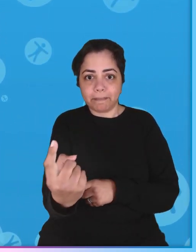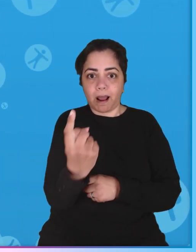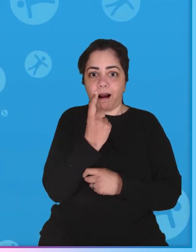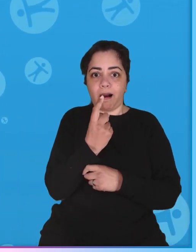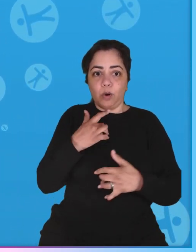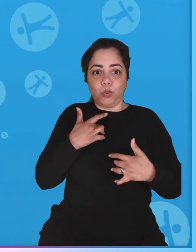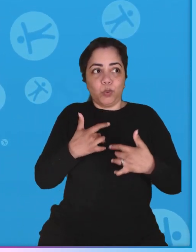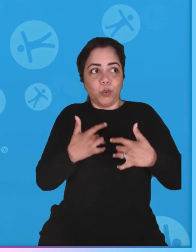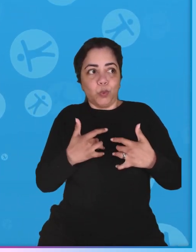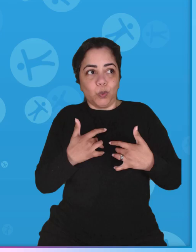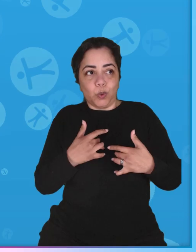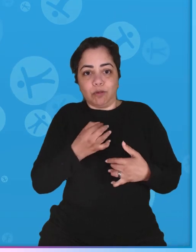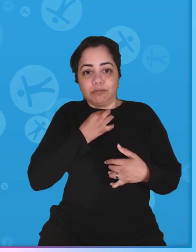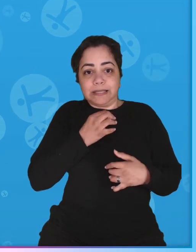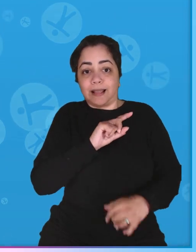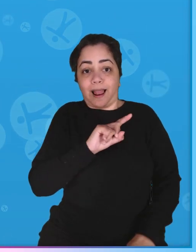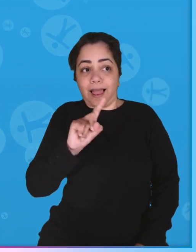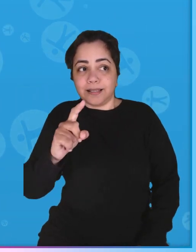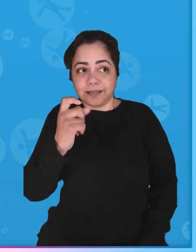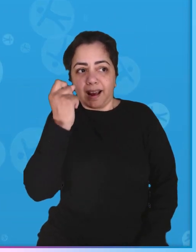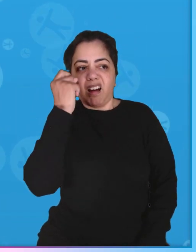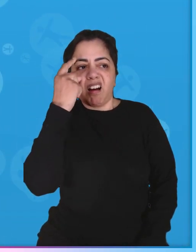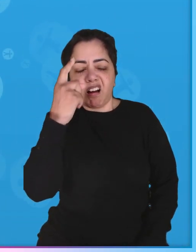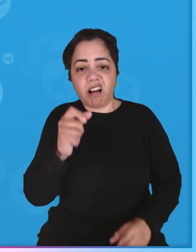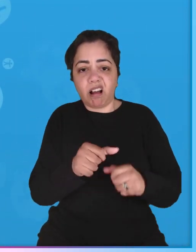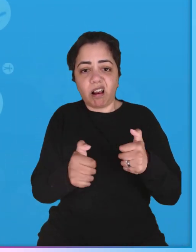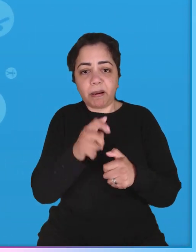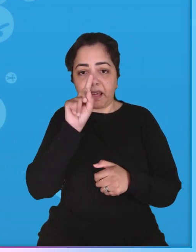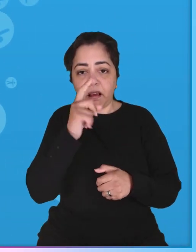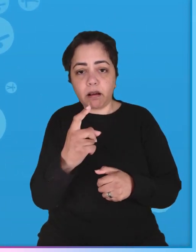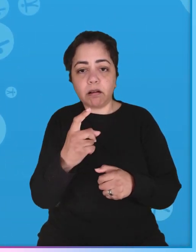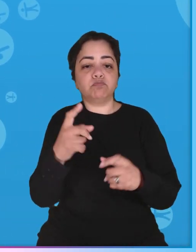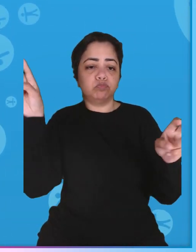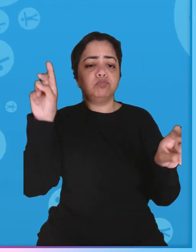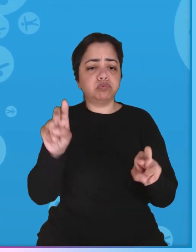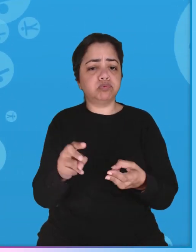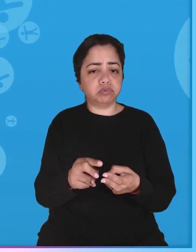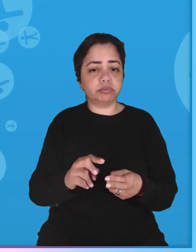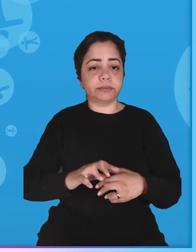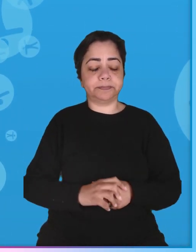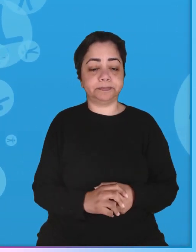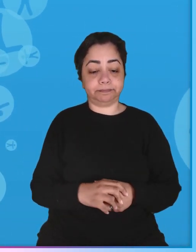that a cool looking game that you've seen today isn’t going to be something that you can play when it actually releases.